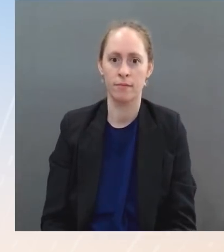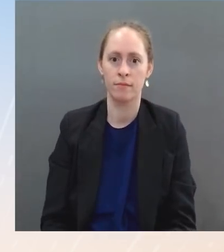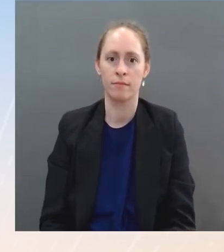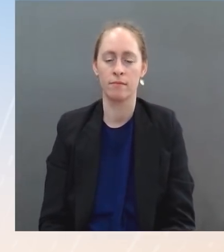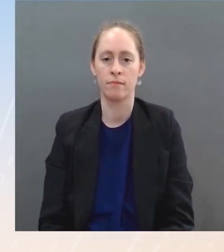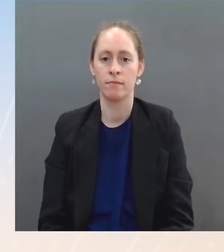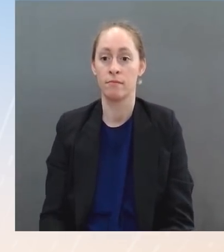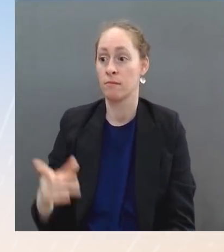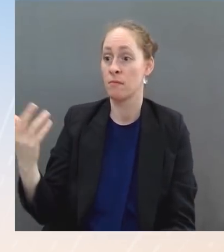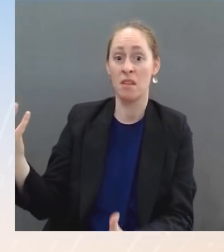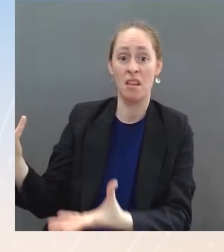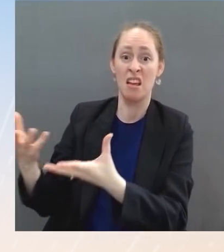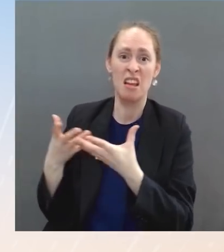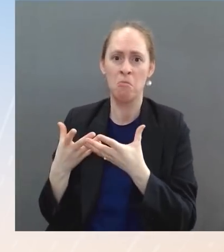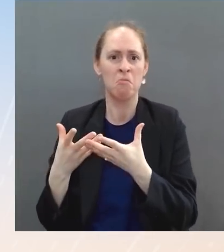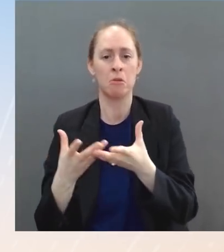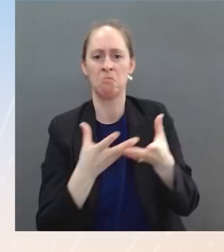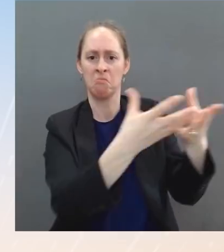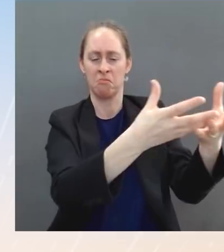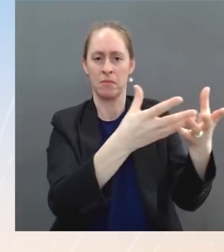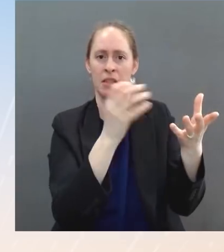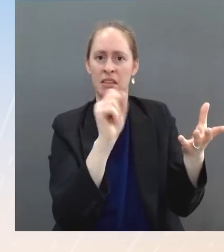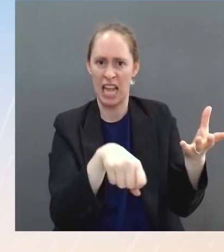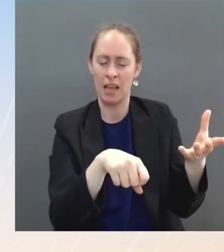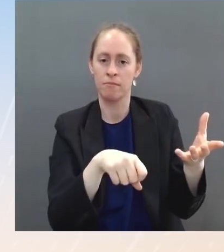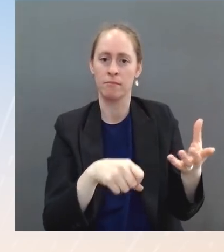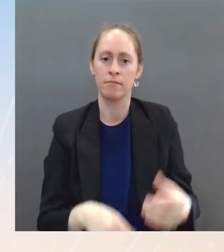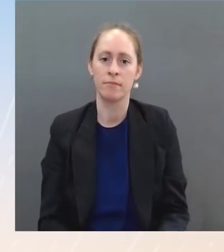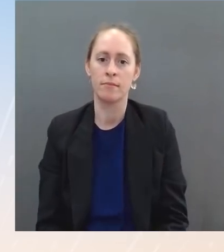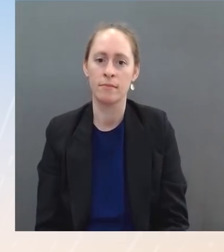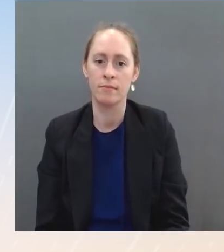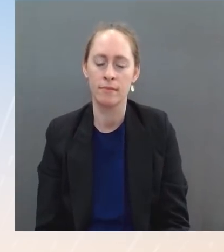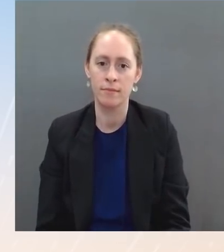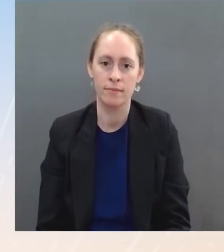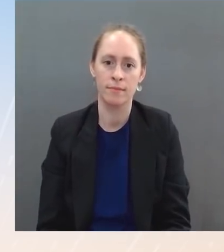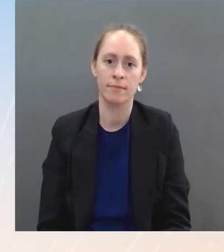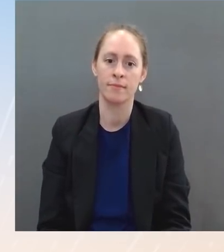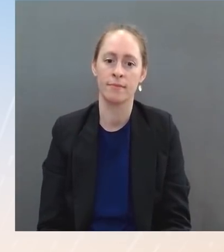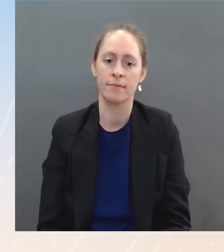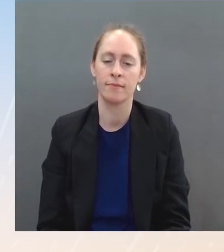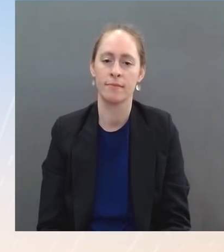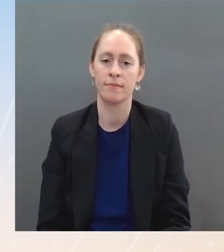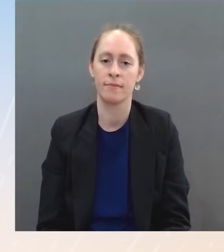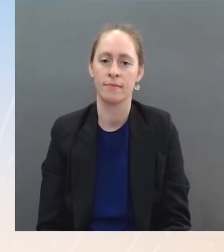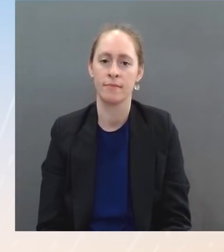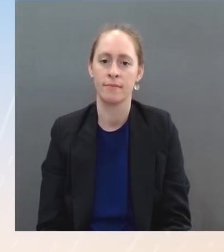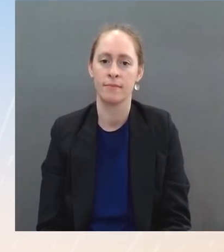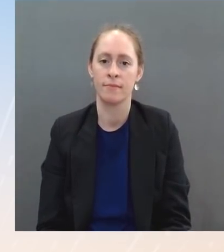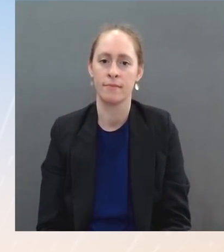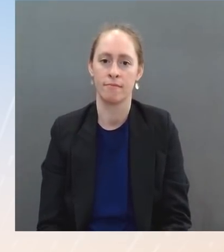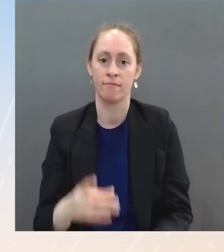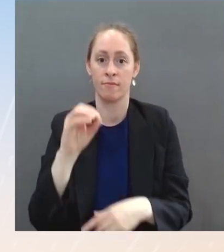And obviously, oil prices are global -- I mean, it's a global marketplace. So, we're already seeing, as you said, a reduction,